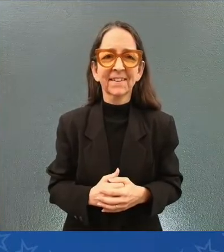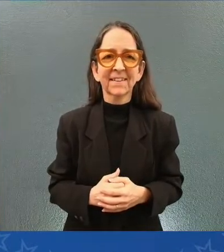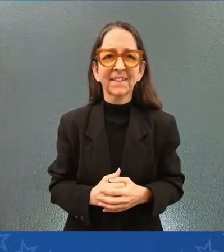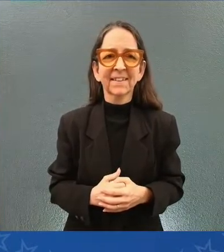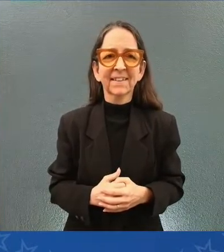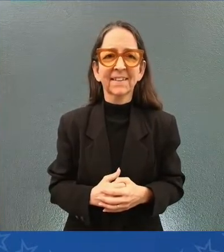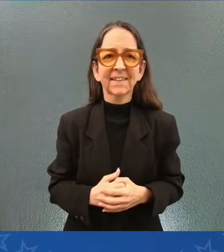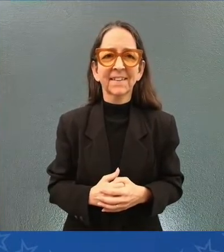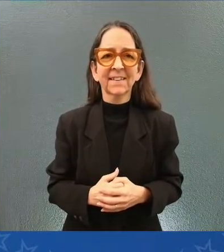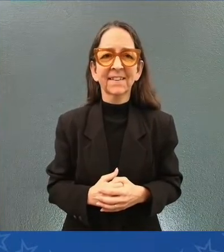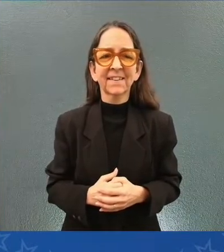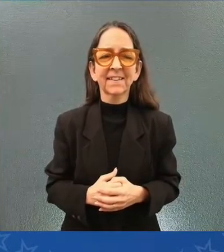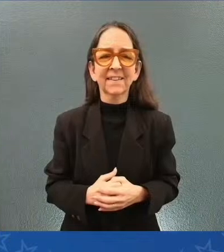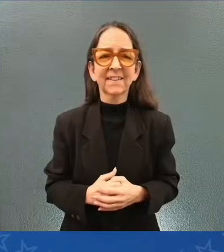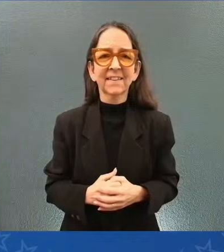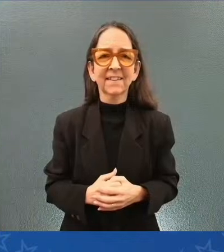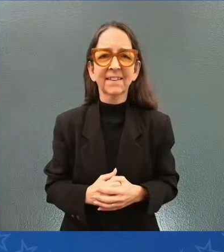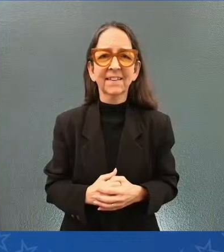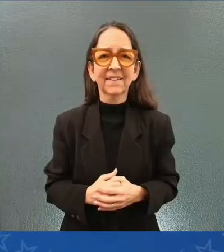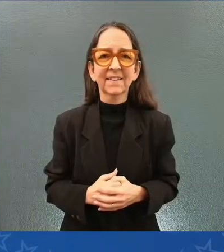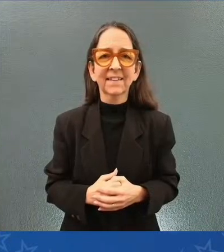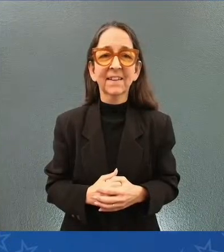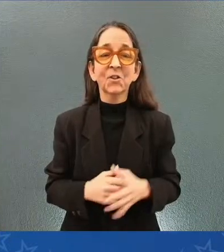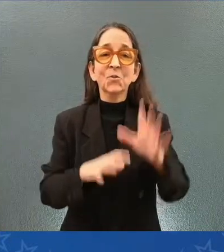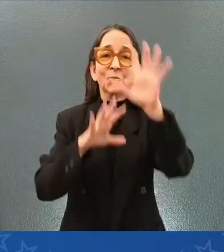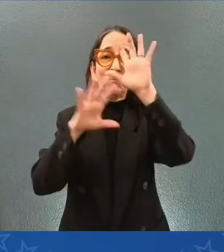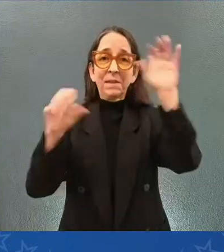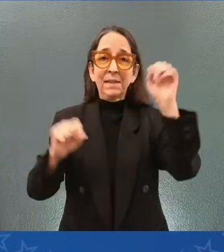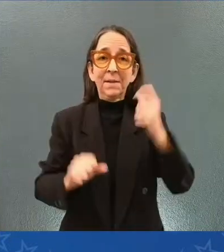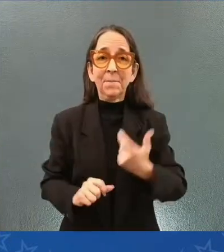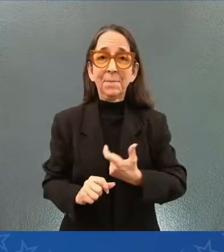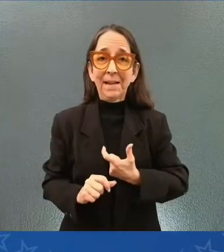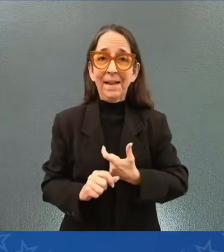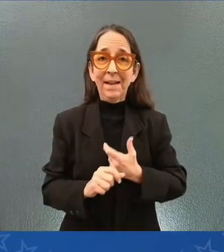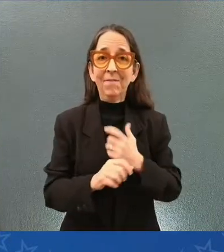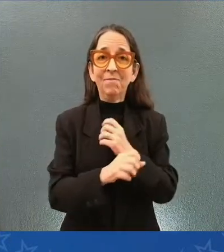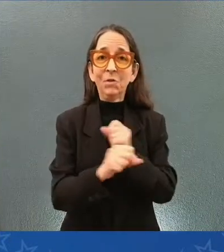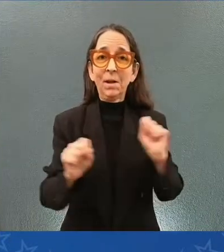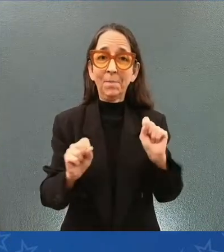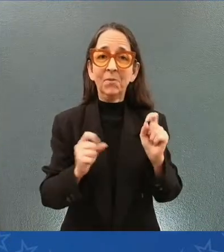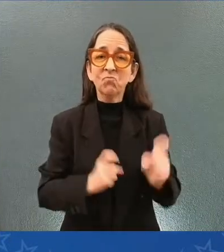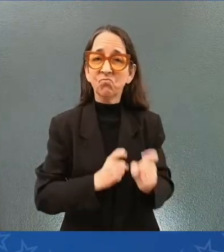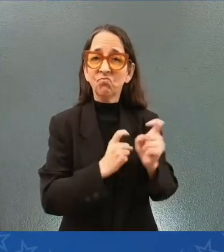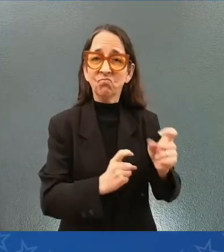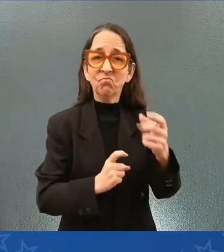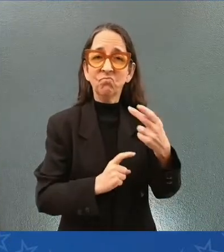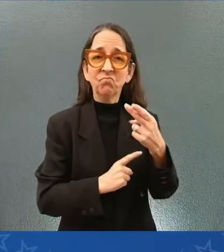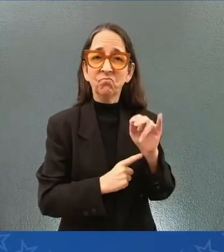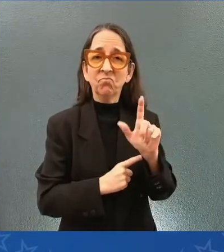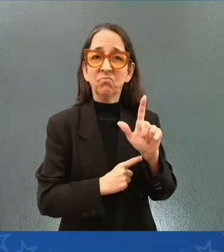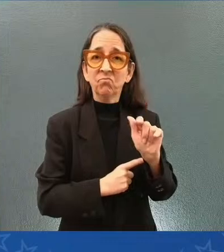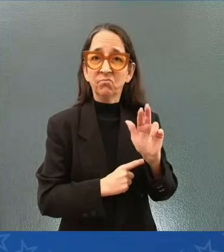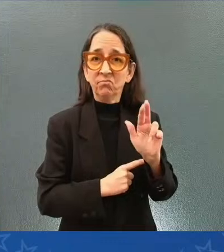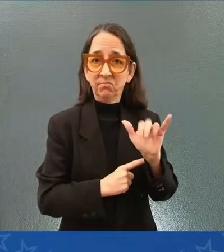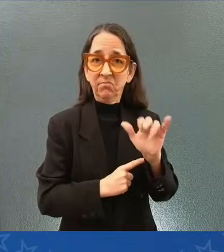The Presidential Medal of Freedom is awarded to Hillary Rodham Clinton. Hillary Rodham Clinton is guided by the Methodist Creed,